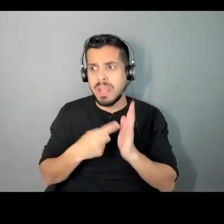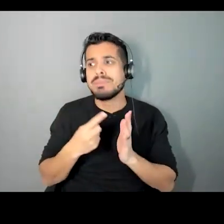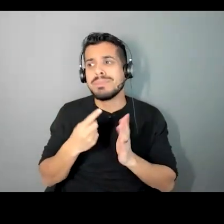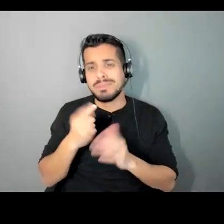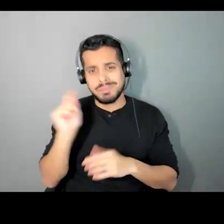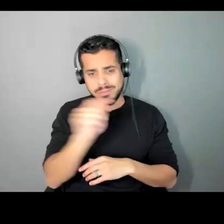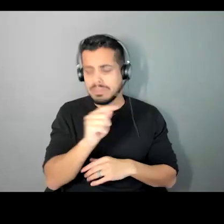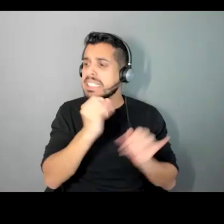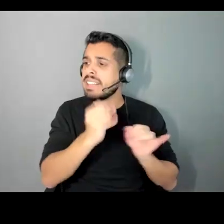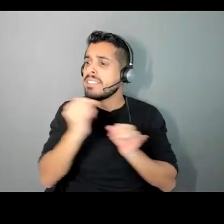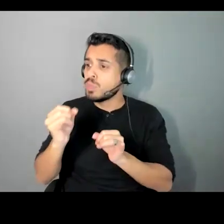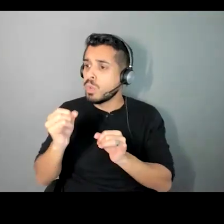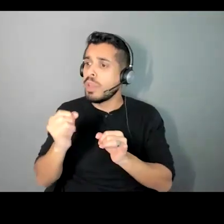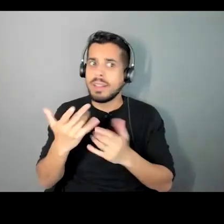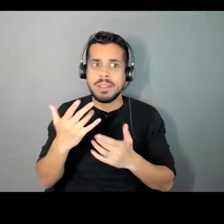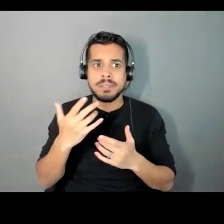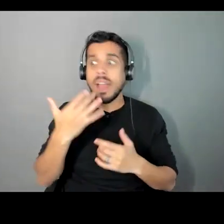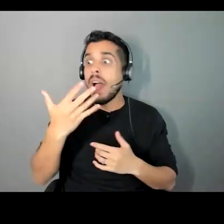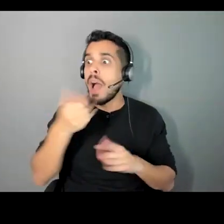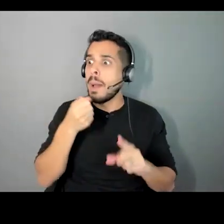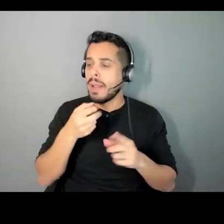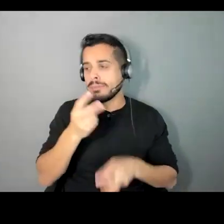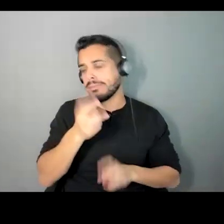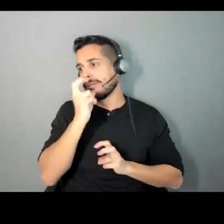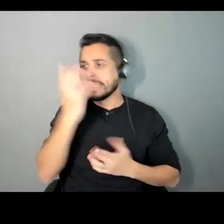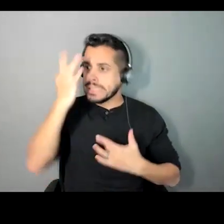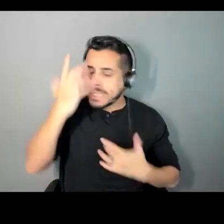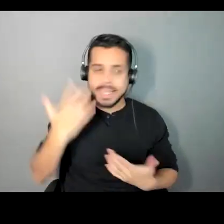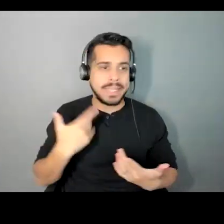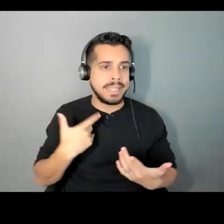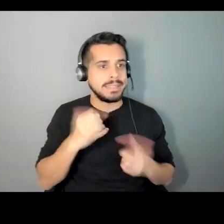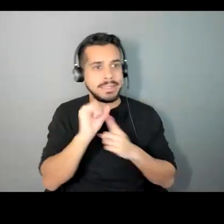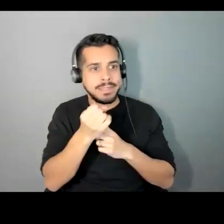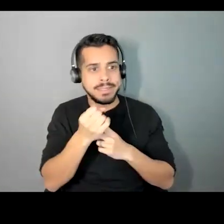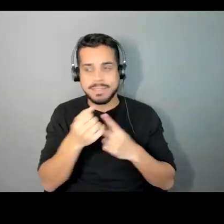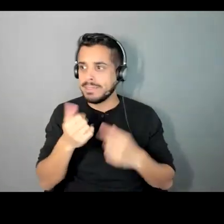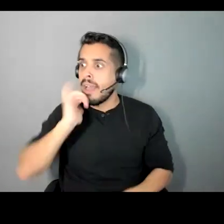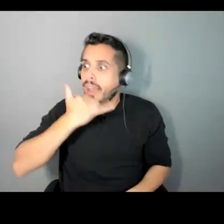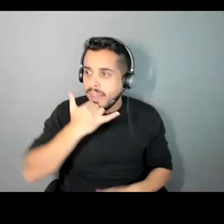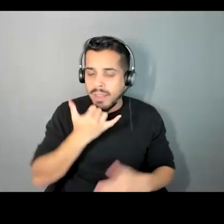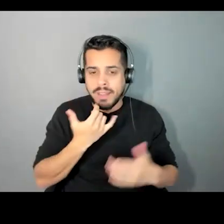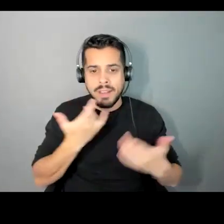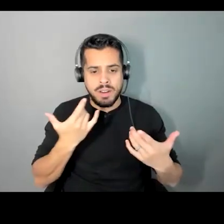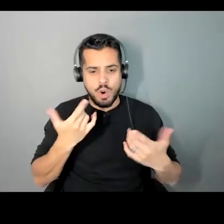you know, through, illness or circumstance, accidents, um... genes activate, whatever it may be.